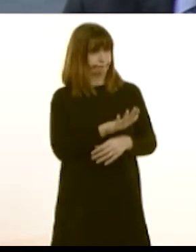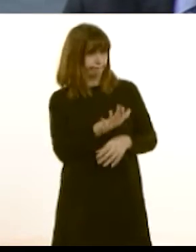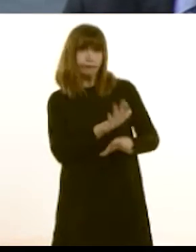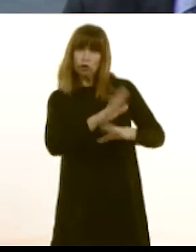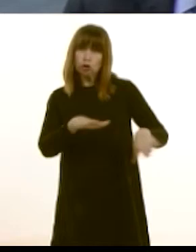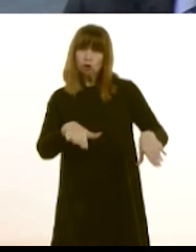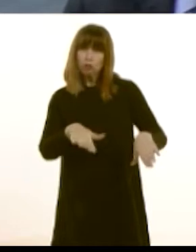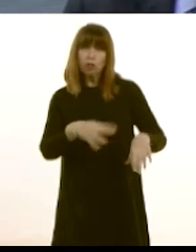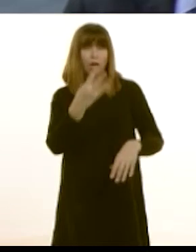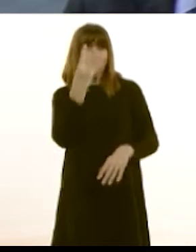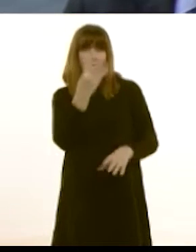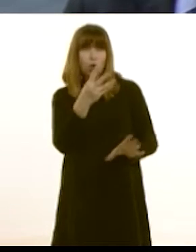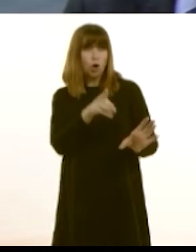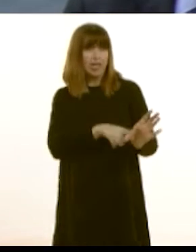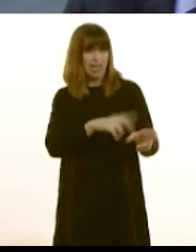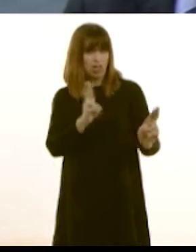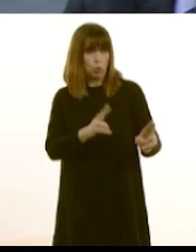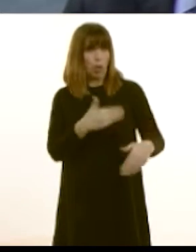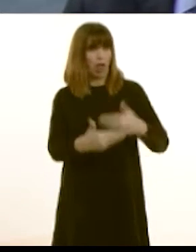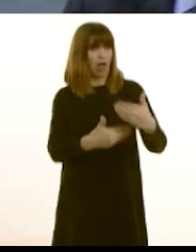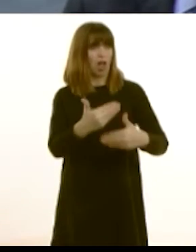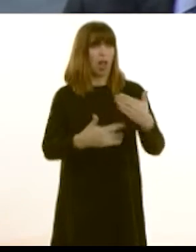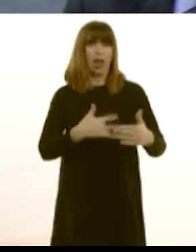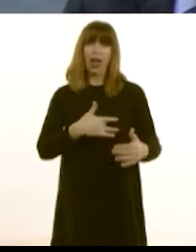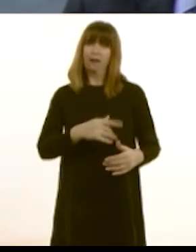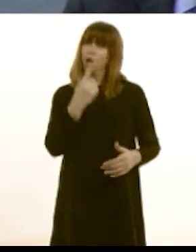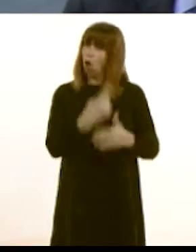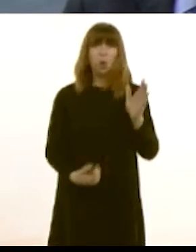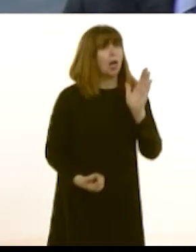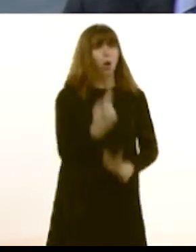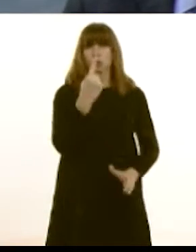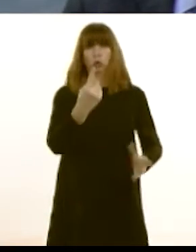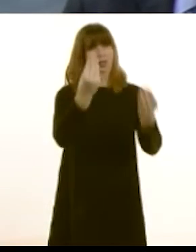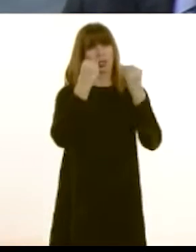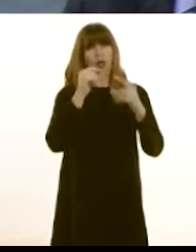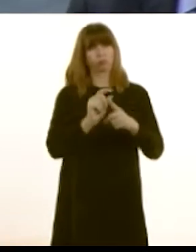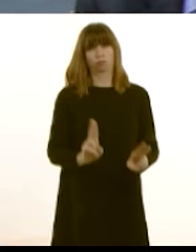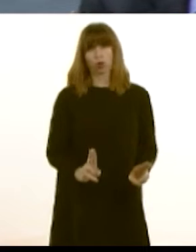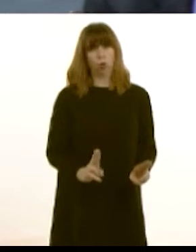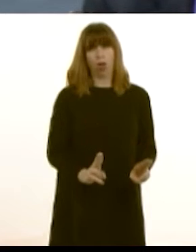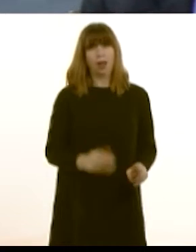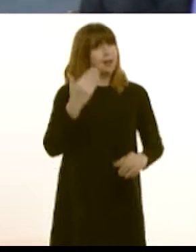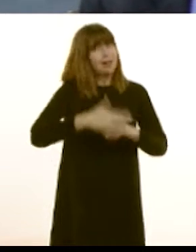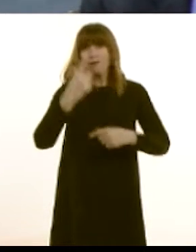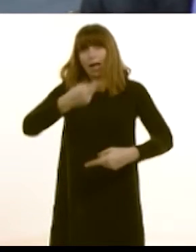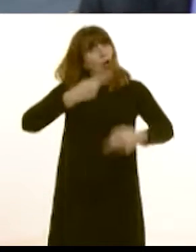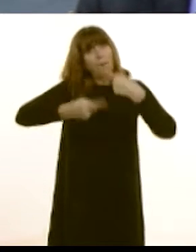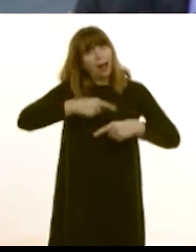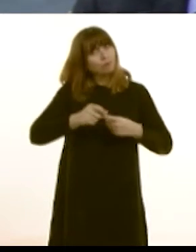Thatís their one chance, First Minister, and itís your responsibility. So, what is your expectation?